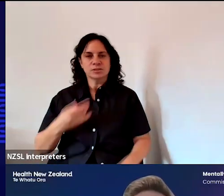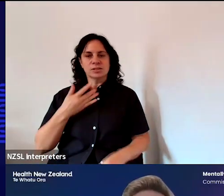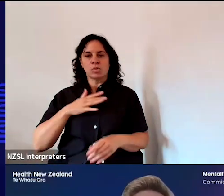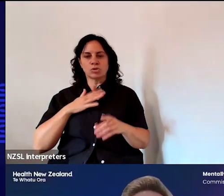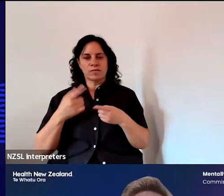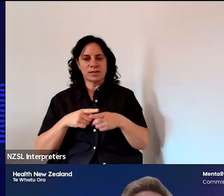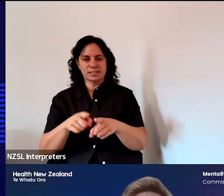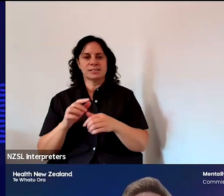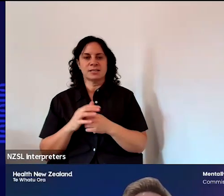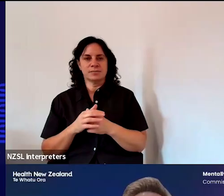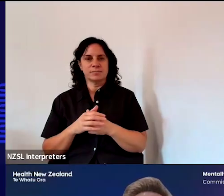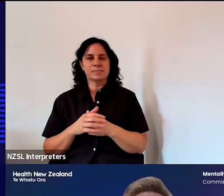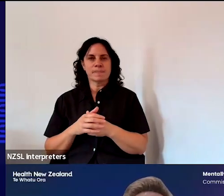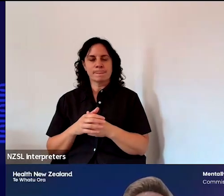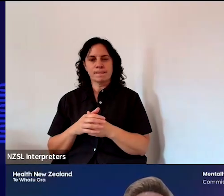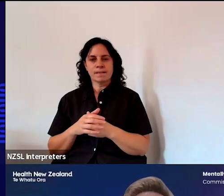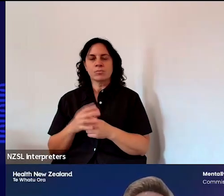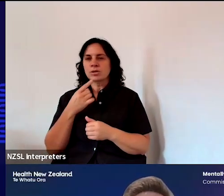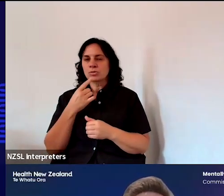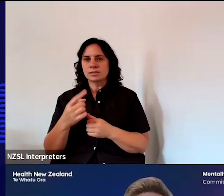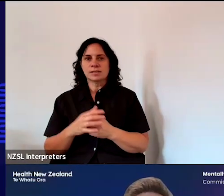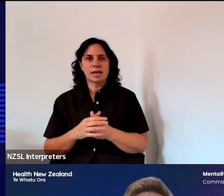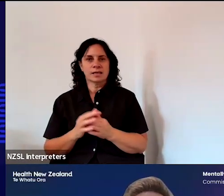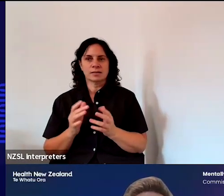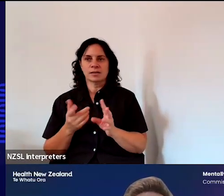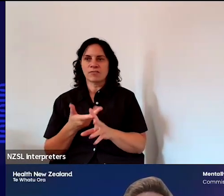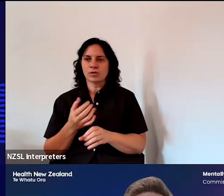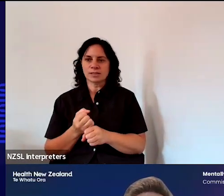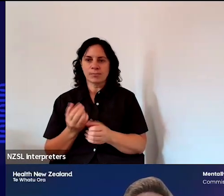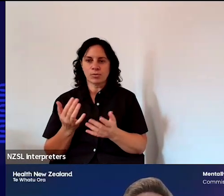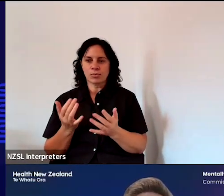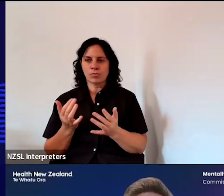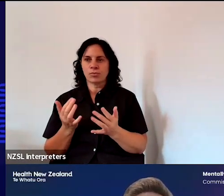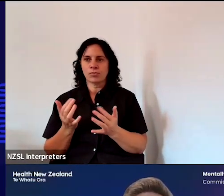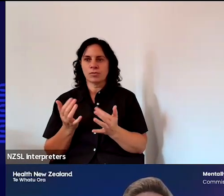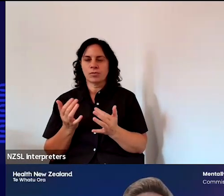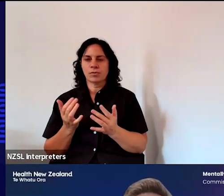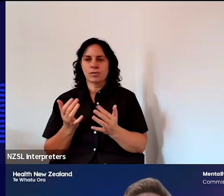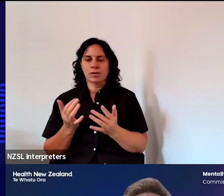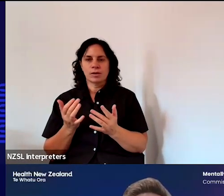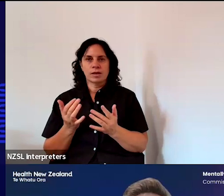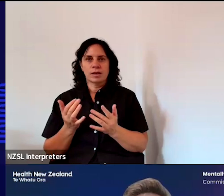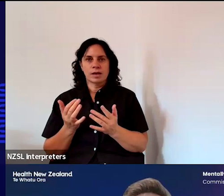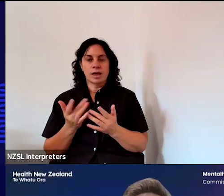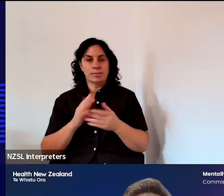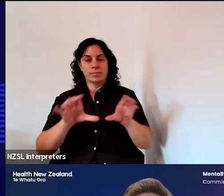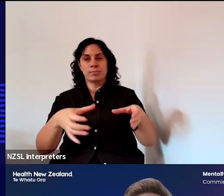going down the same train of thought that we, we do see in that cohort, the that the majority of young people